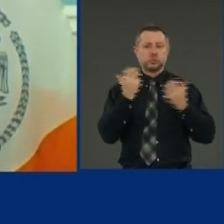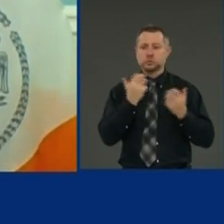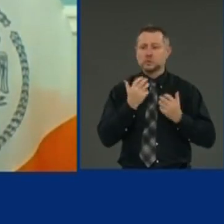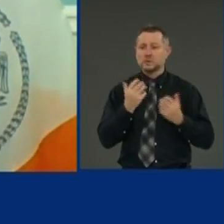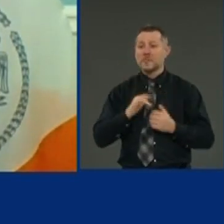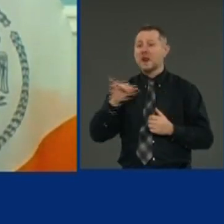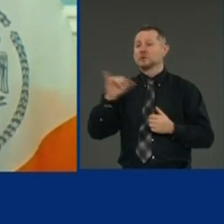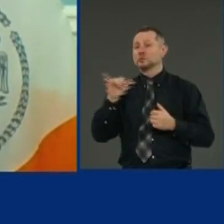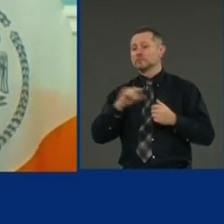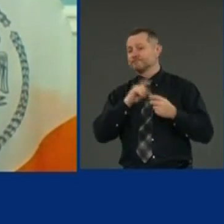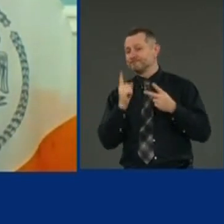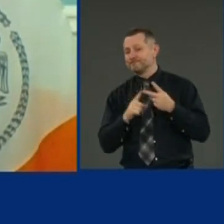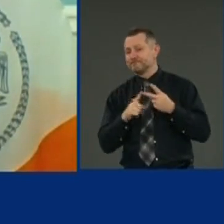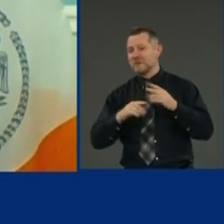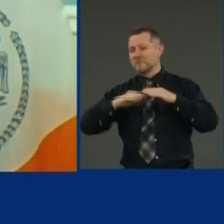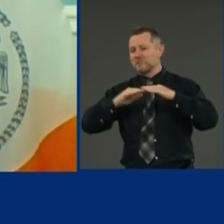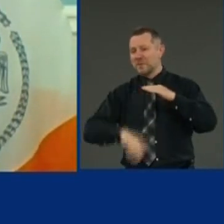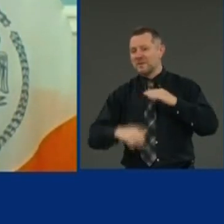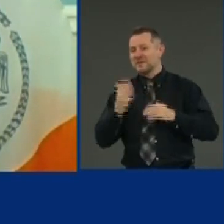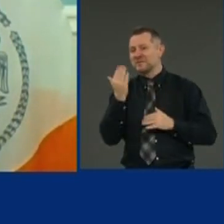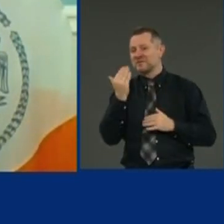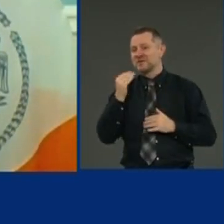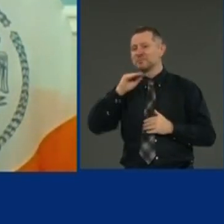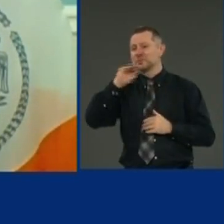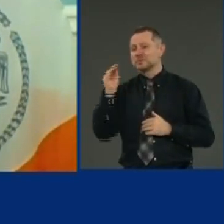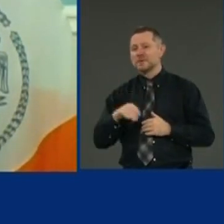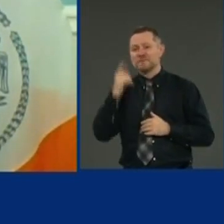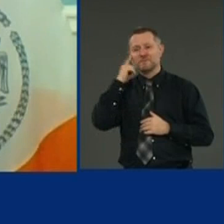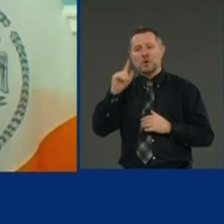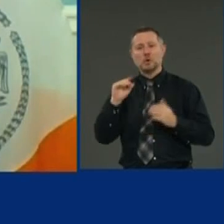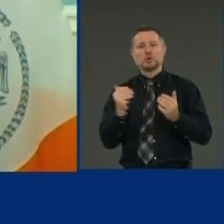THAT'S BREATHTAKING HOW FAR WE HAVE COME ON THAT.